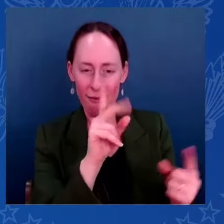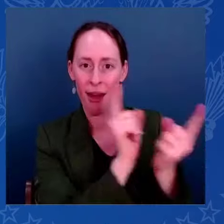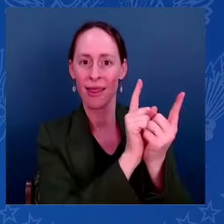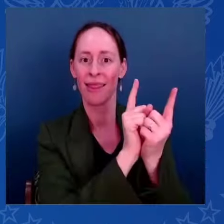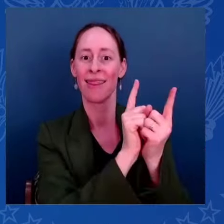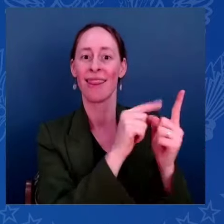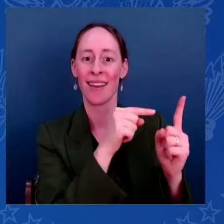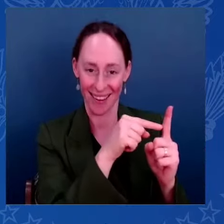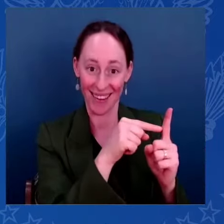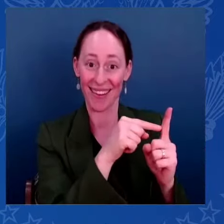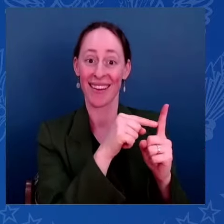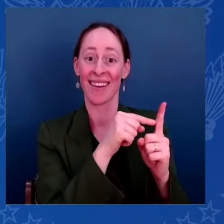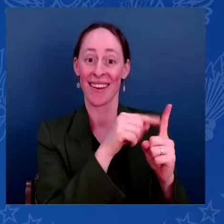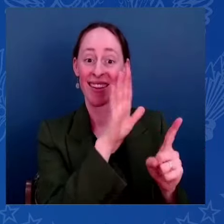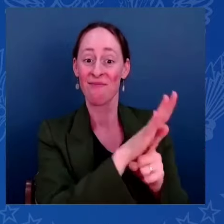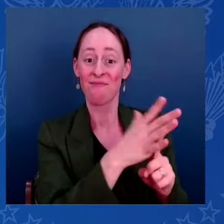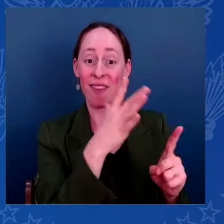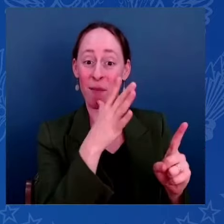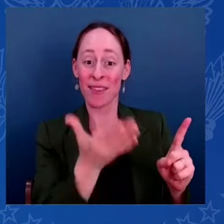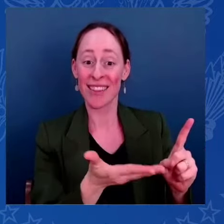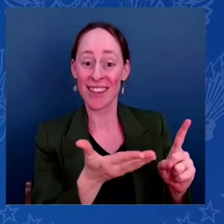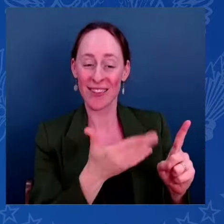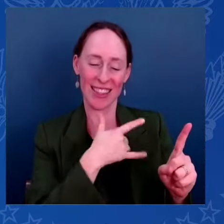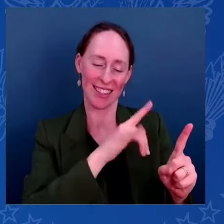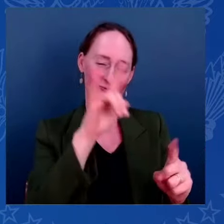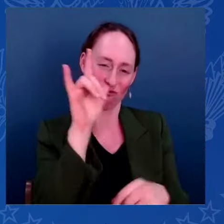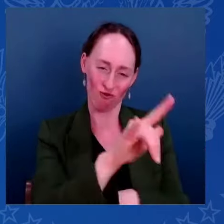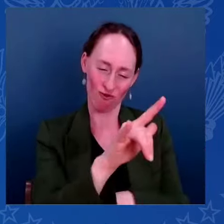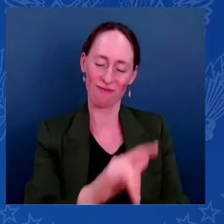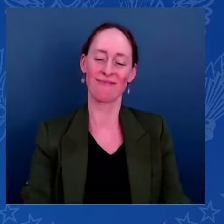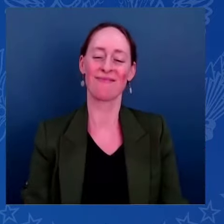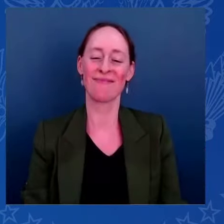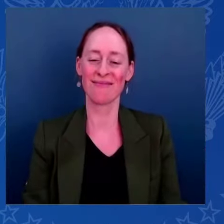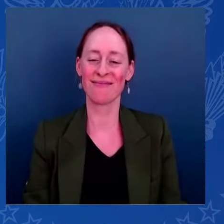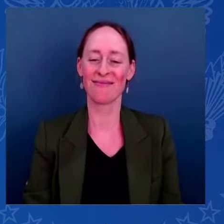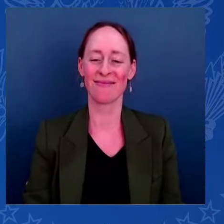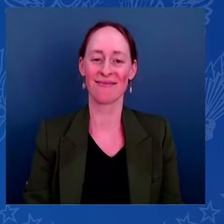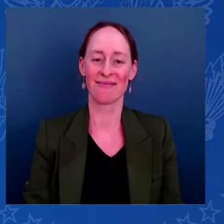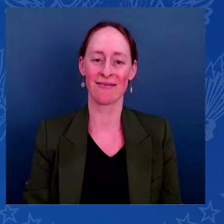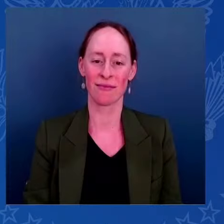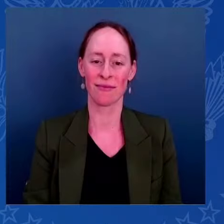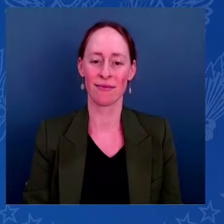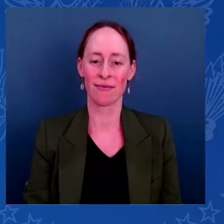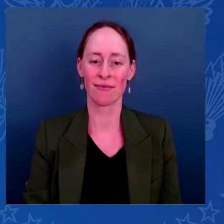She's a -- Mrs. Landrieu is one of the finest women